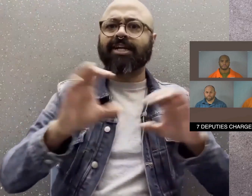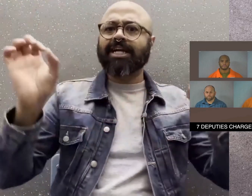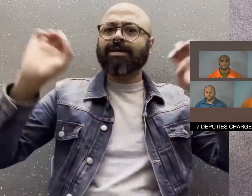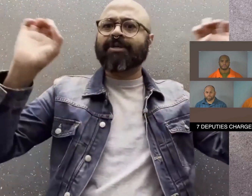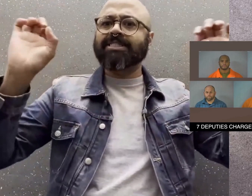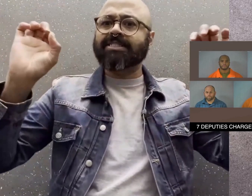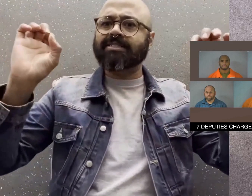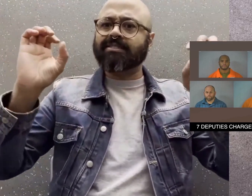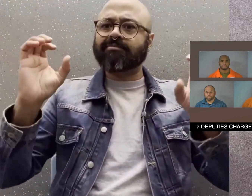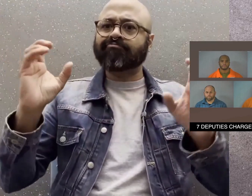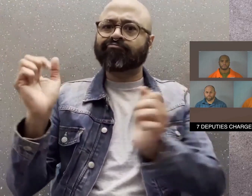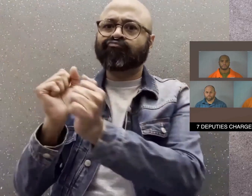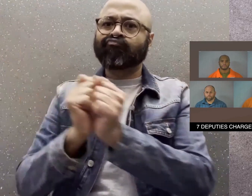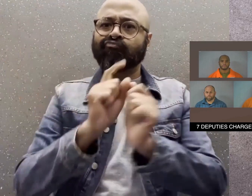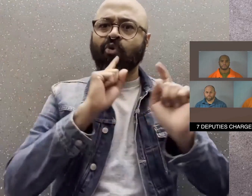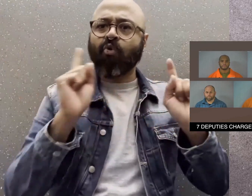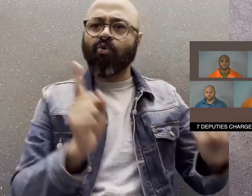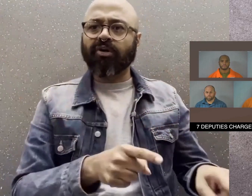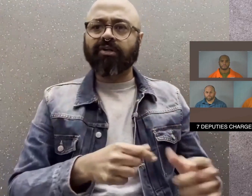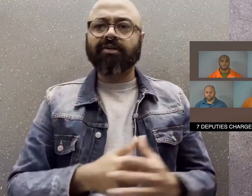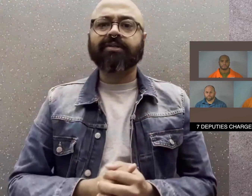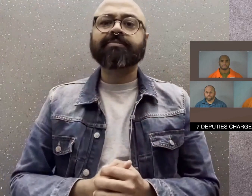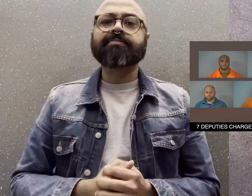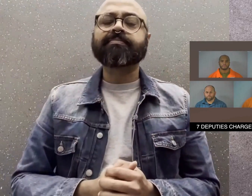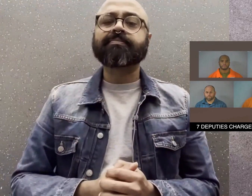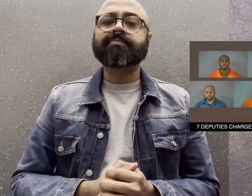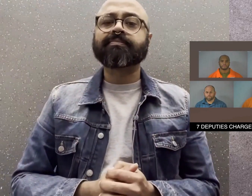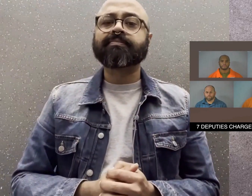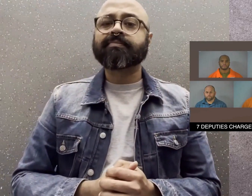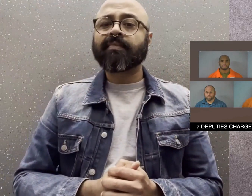And placed otenio under an emergency custody order.